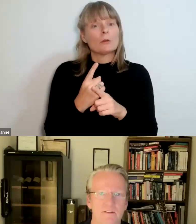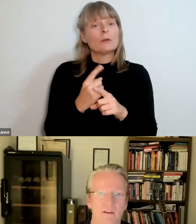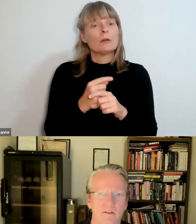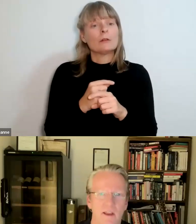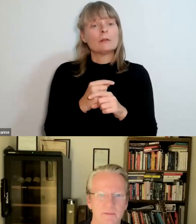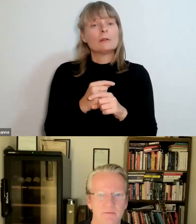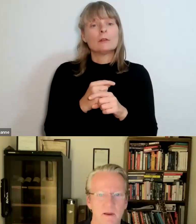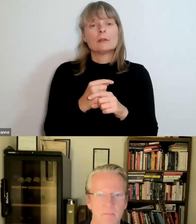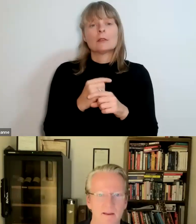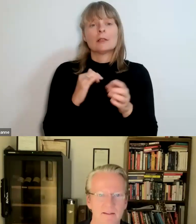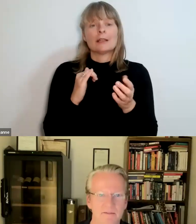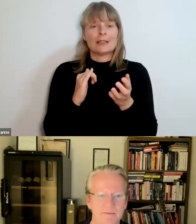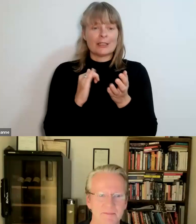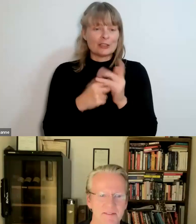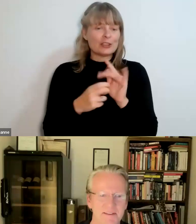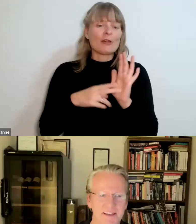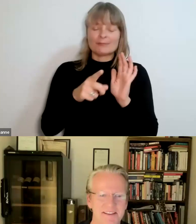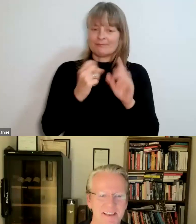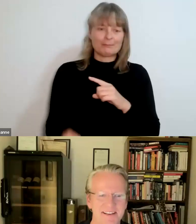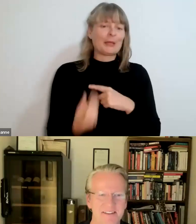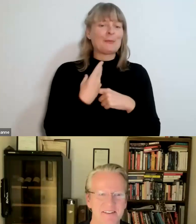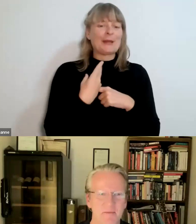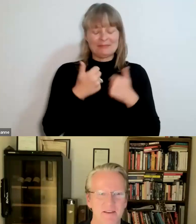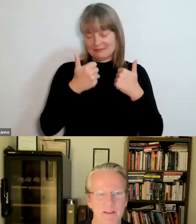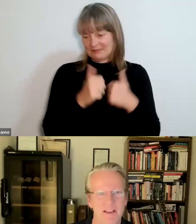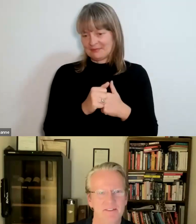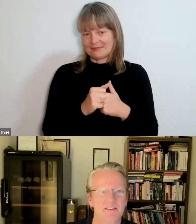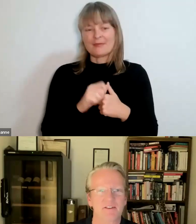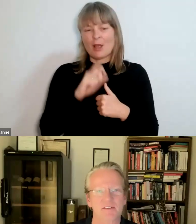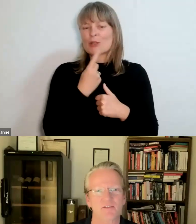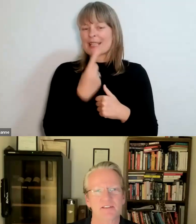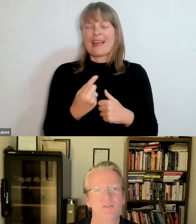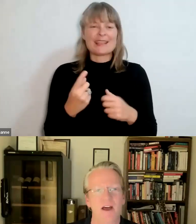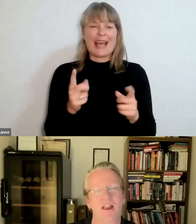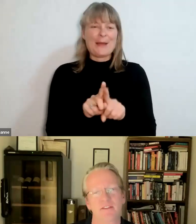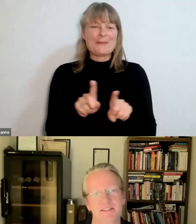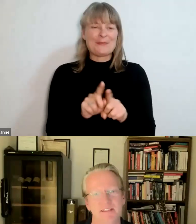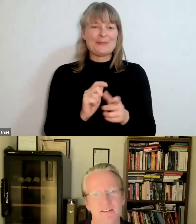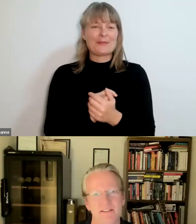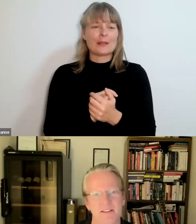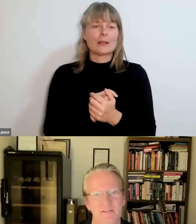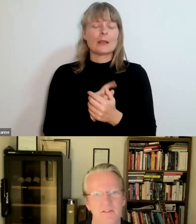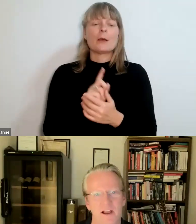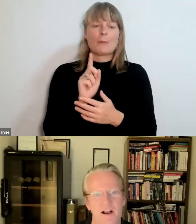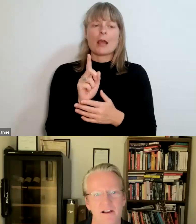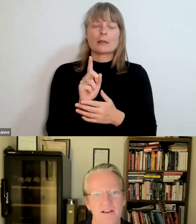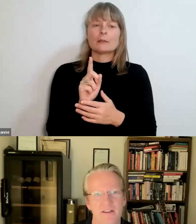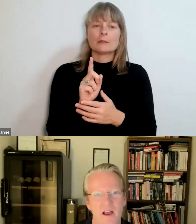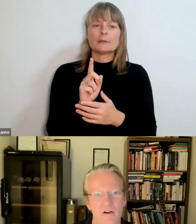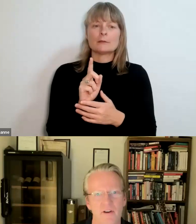are putting the callout, is this the moment to experiment? >> That is a nice way to put it. Pasi, do you want to add